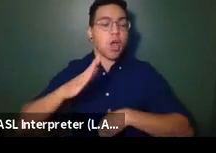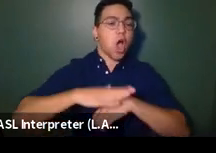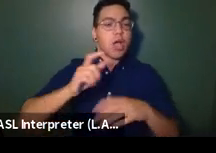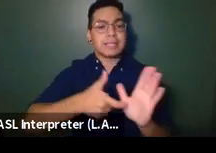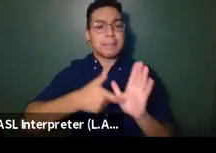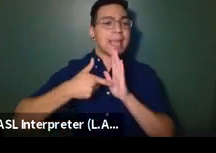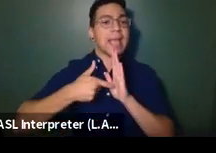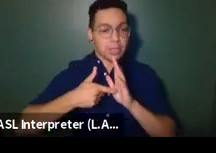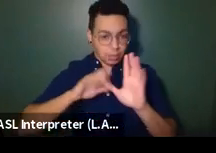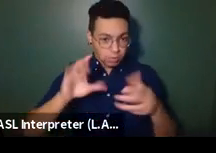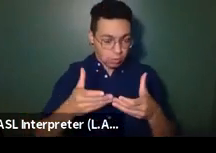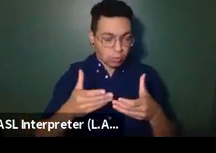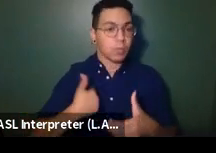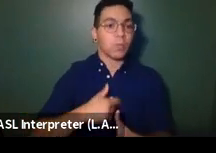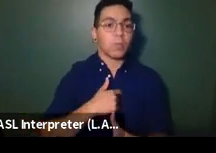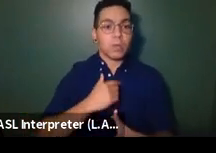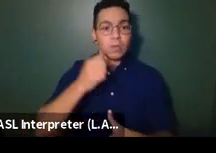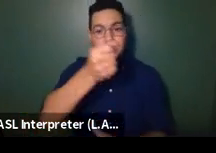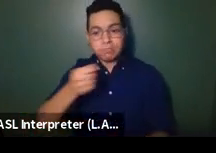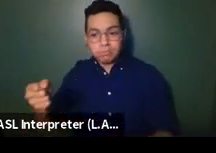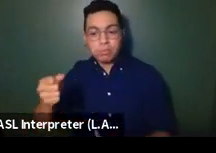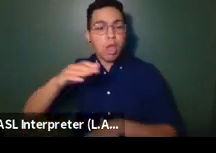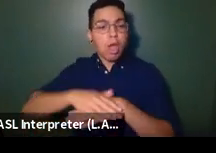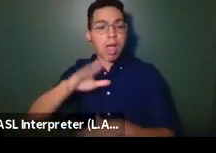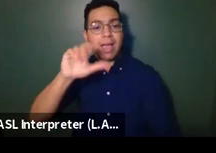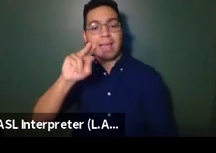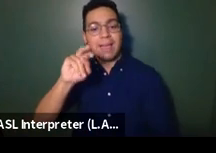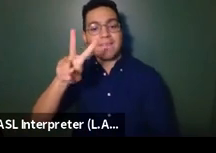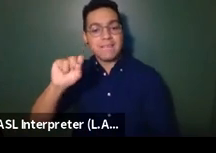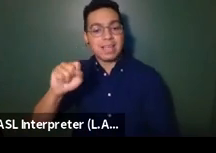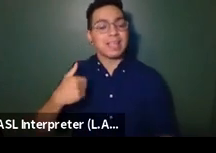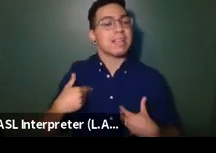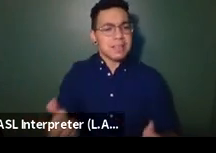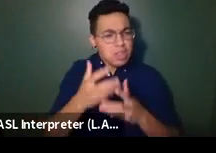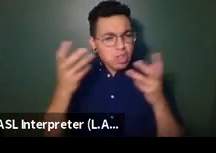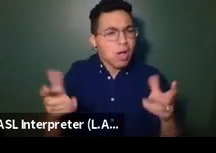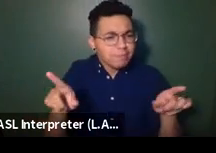ESD 189 - Amy Colburn: That is will be housed in Canvas that has a lot of the same information. But we just go into more detail.